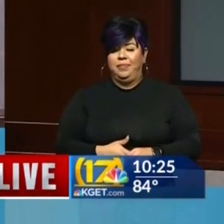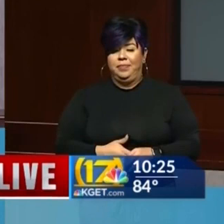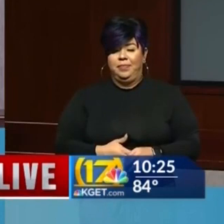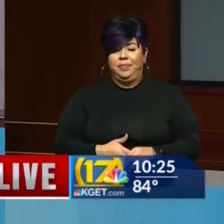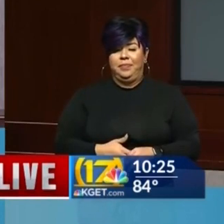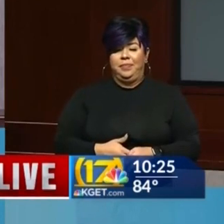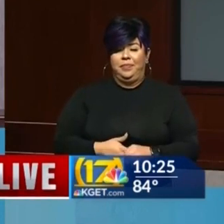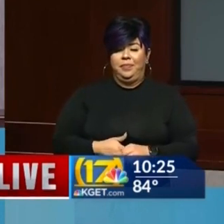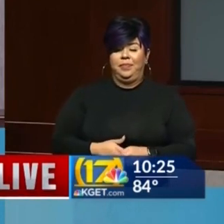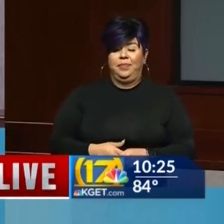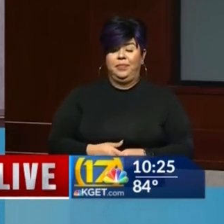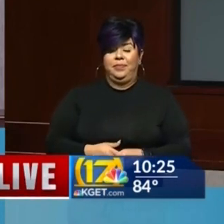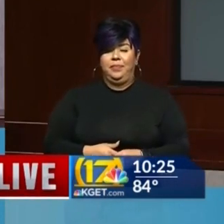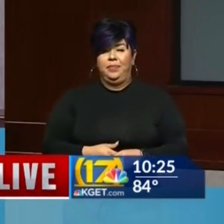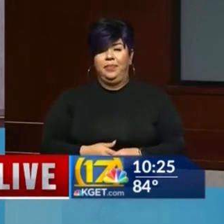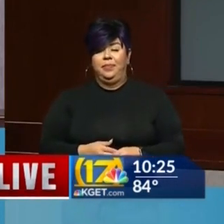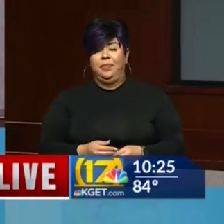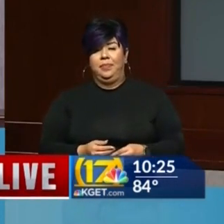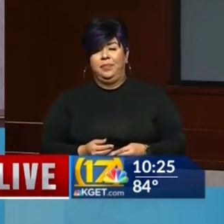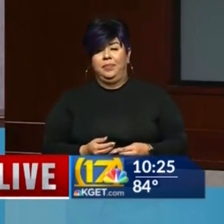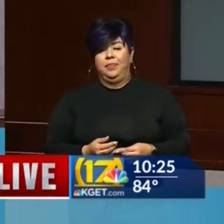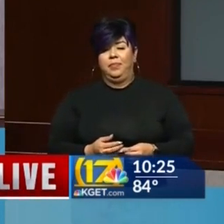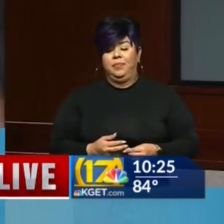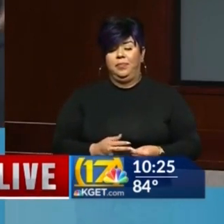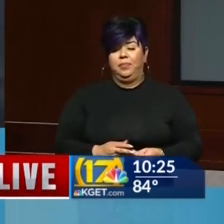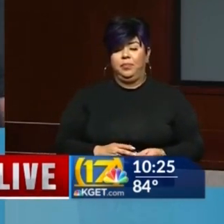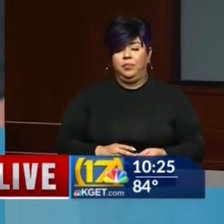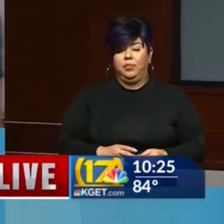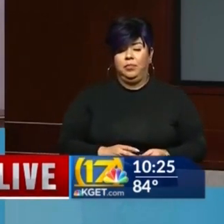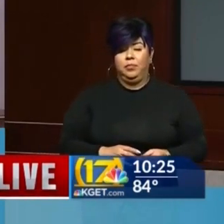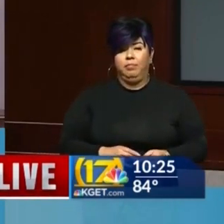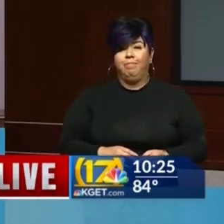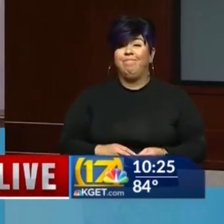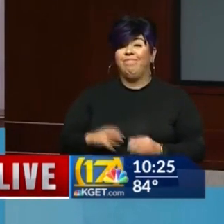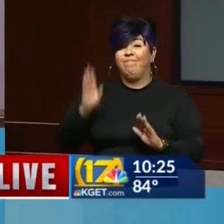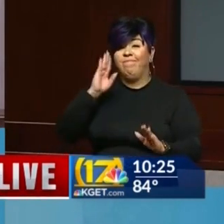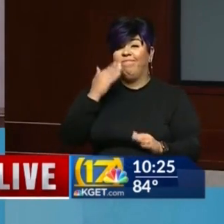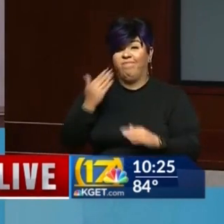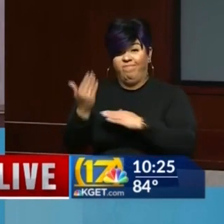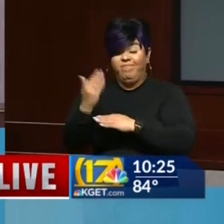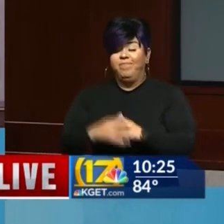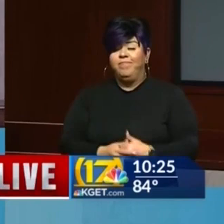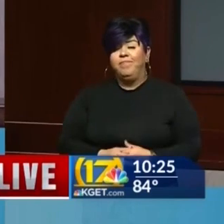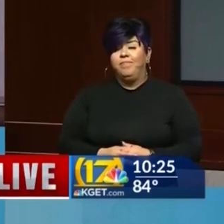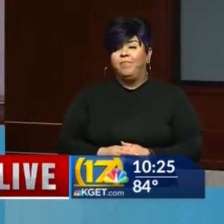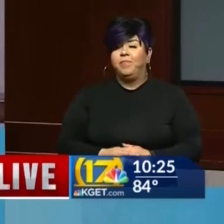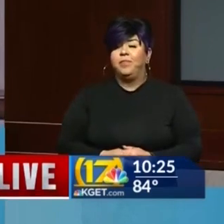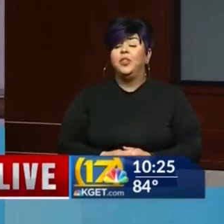WE WILL HAVE BRYNN OR KEN RESPOND. I THINK THAT THEY ARE REVIEWING